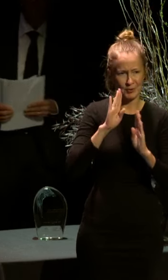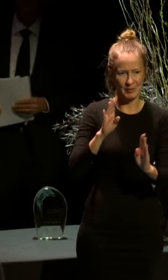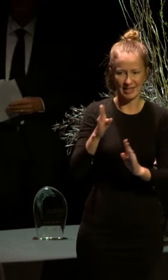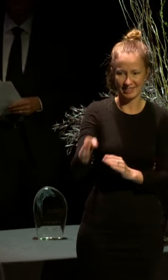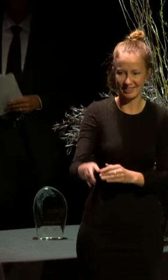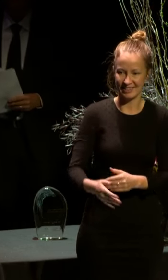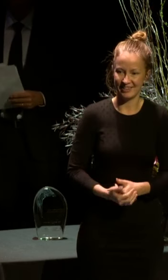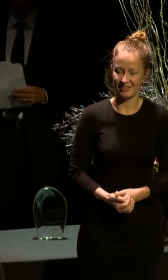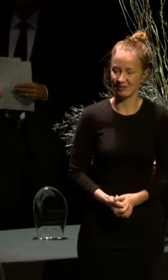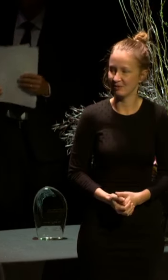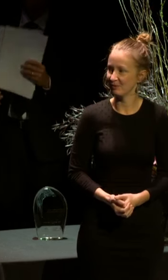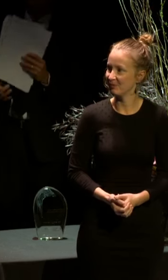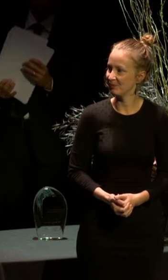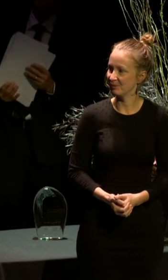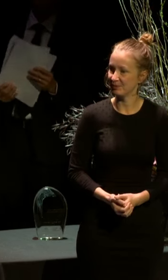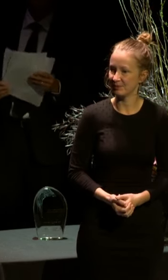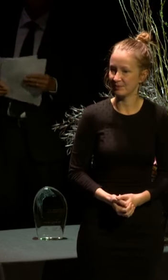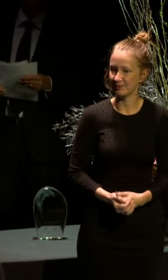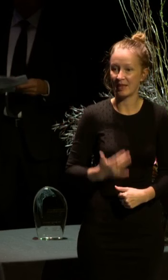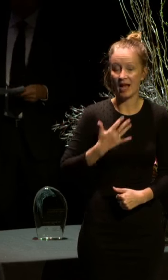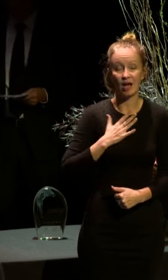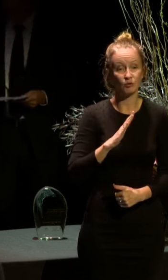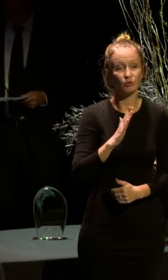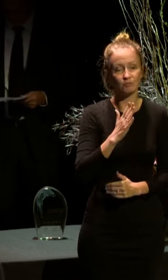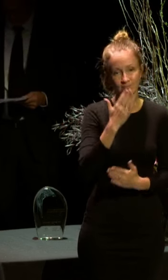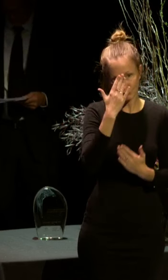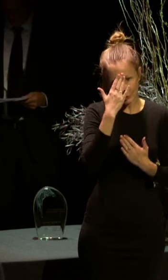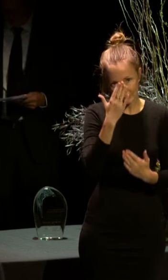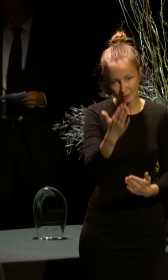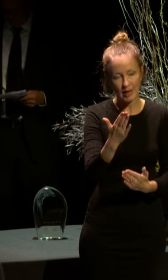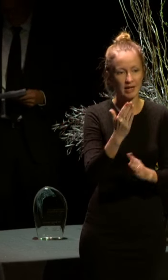I pay my respects to the Gadigal of the Eora nation,